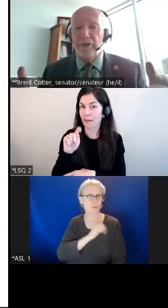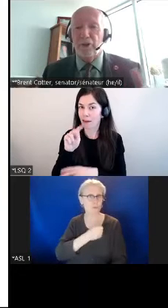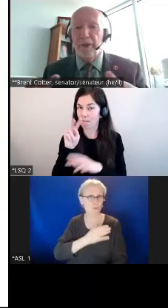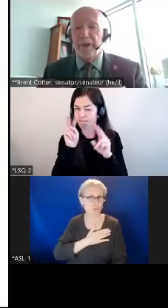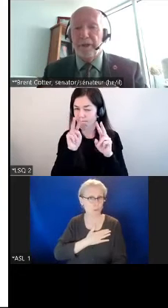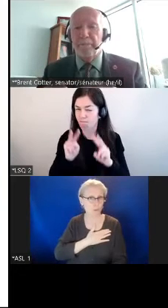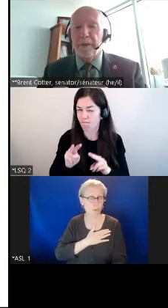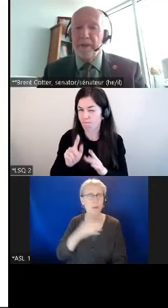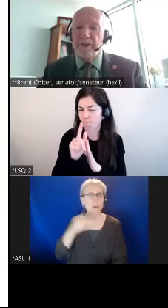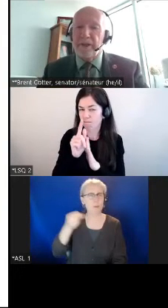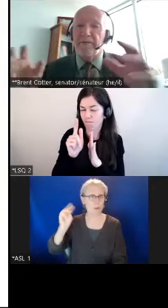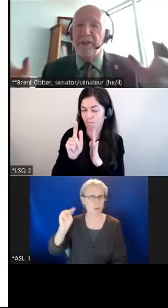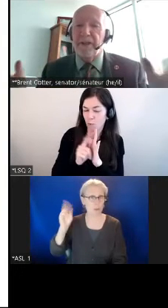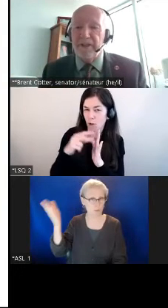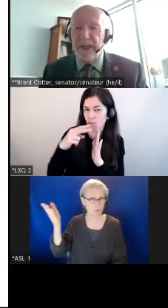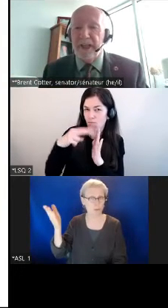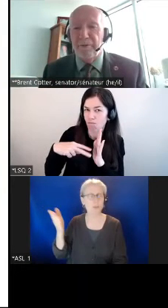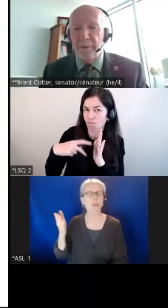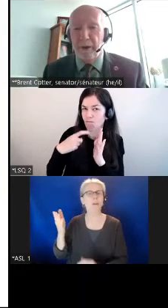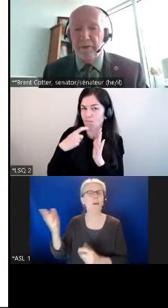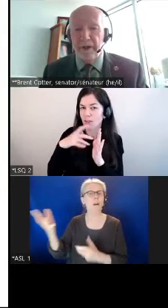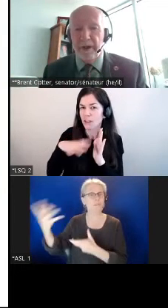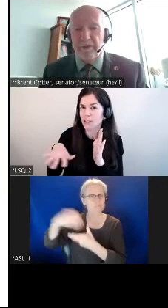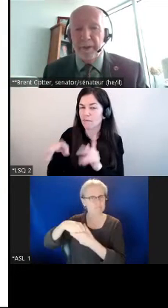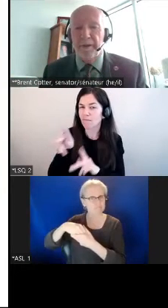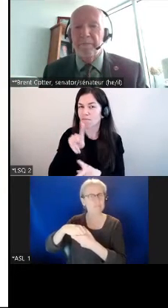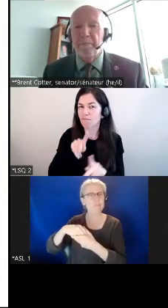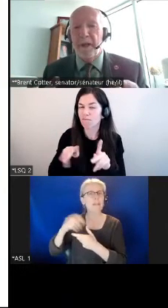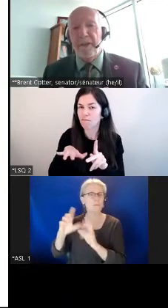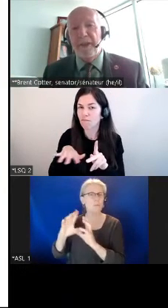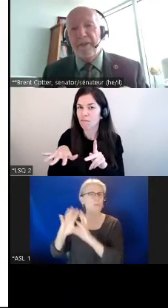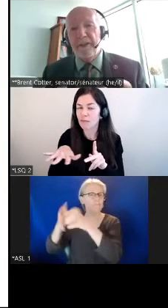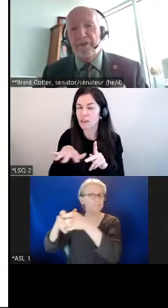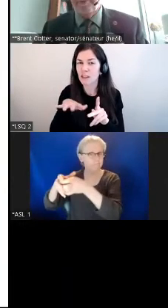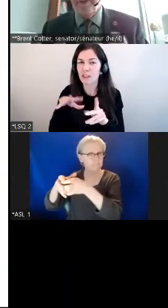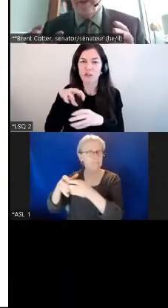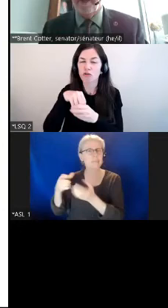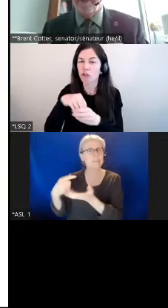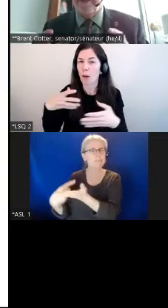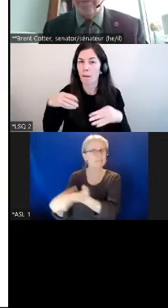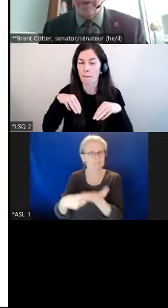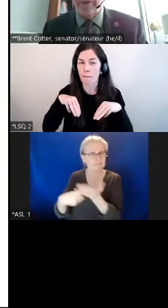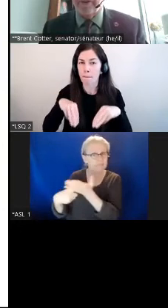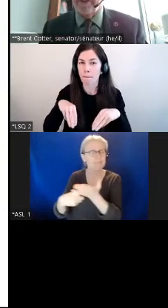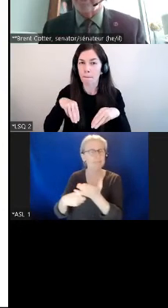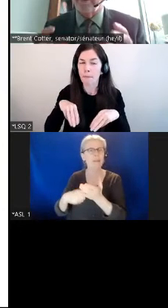ASKED TO JOIN HIM AS AN EXECUTIVE PART OF THE GOVERNMENT. THEY TEND TO BE THE GUIDING FORCES